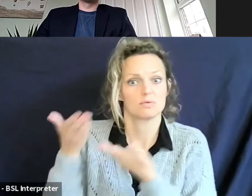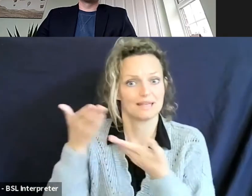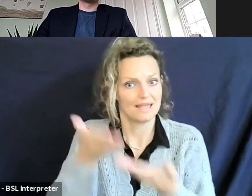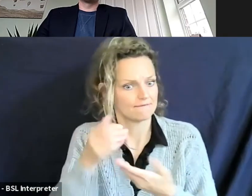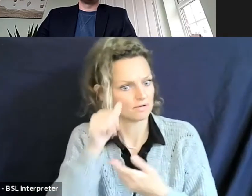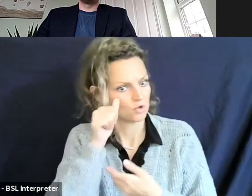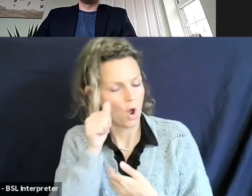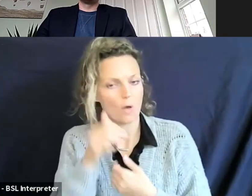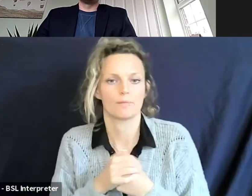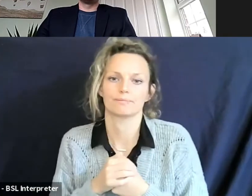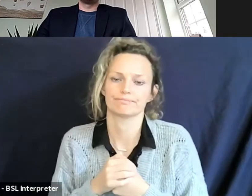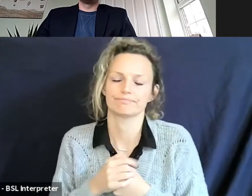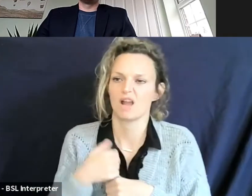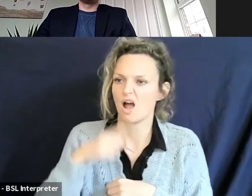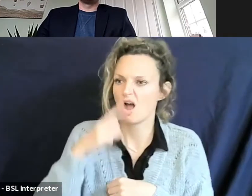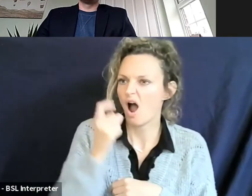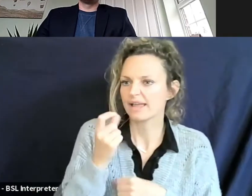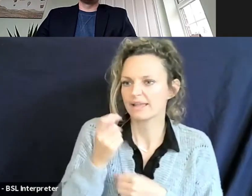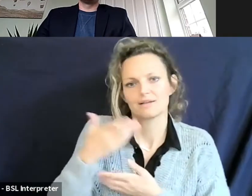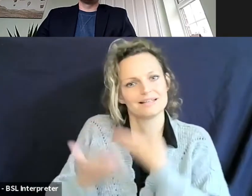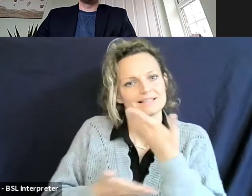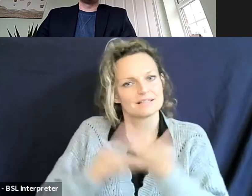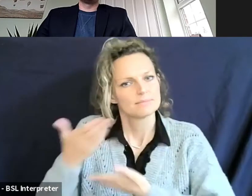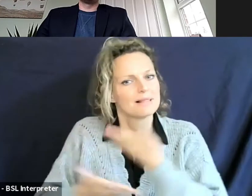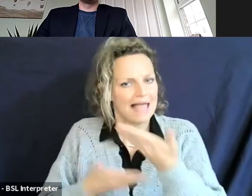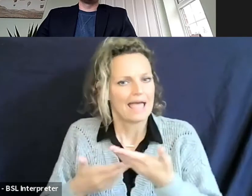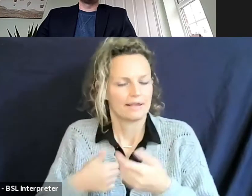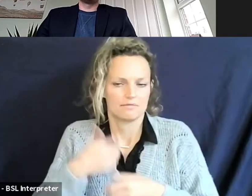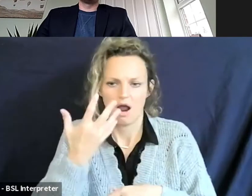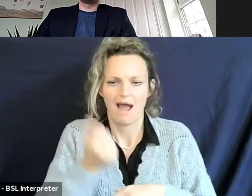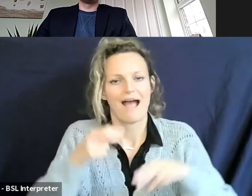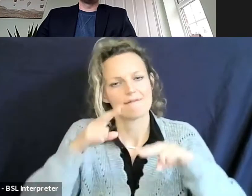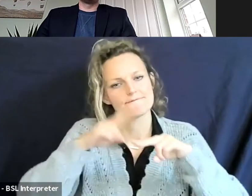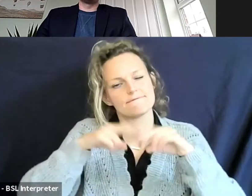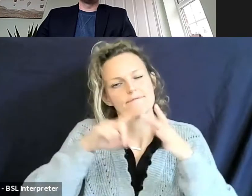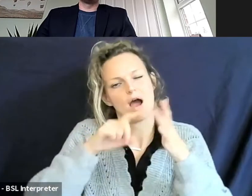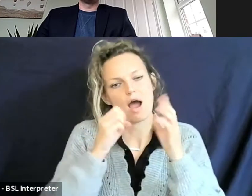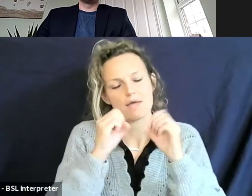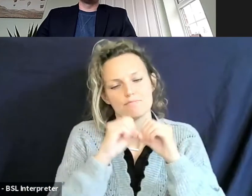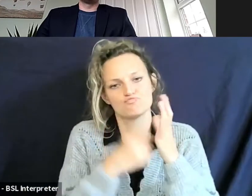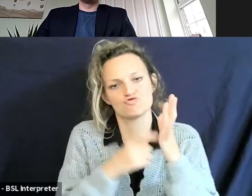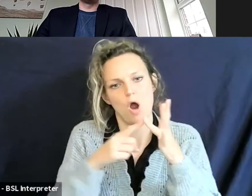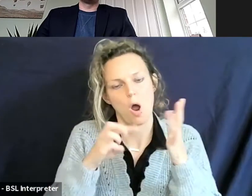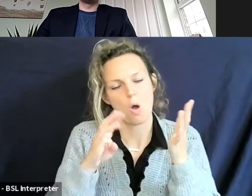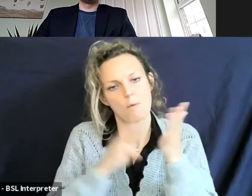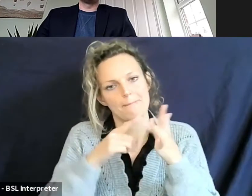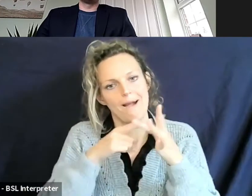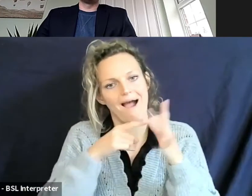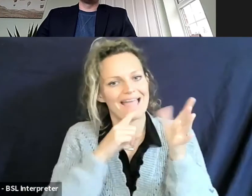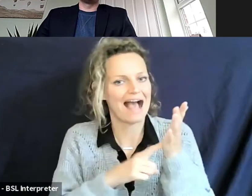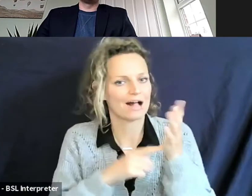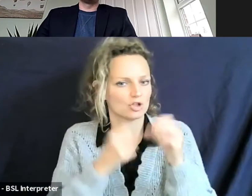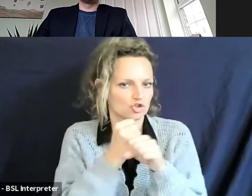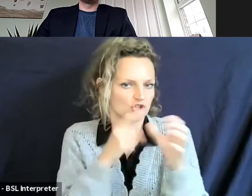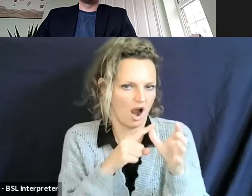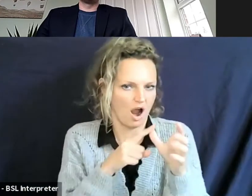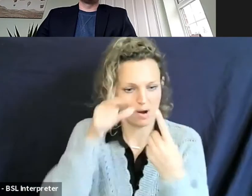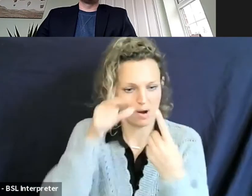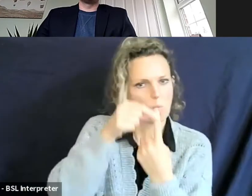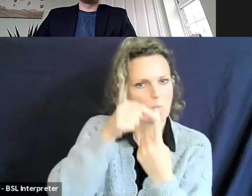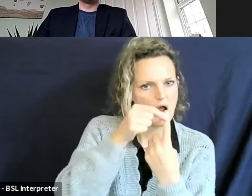So it is really important to share with your manager, to share with the workforce what you need.